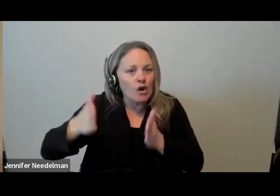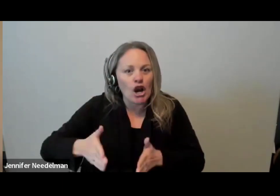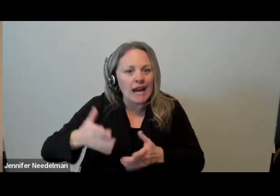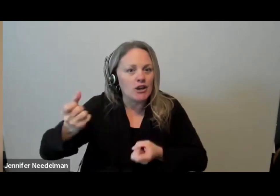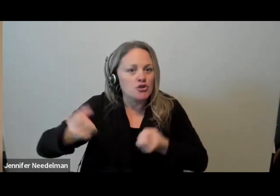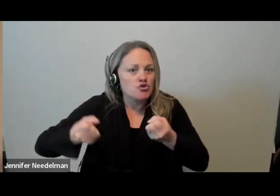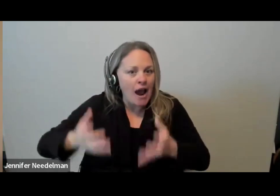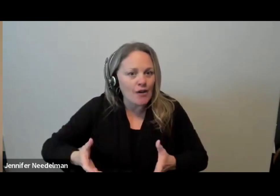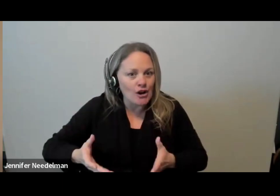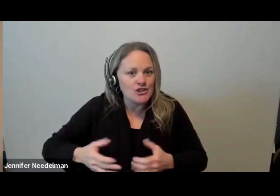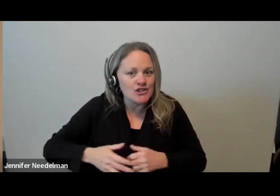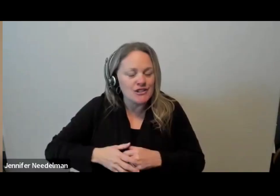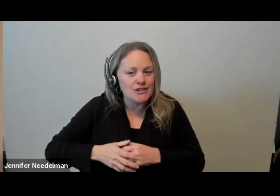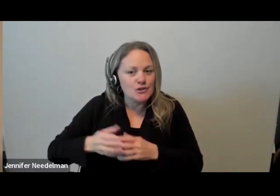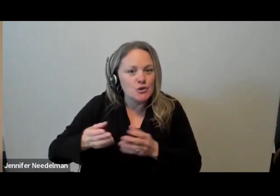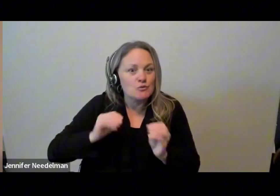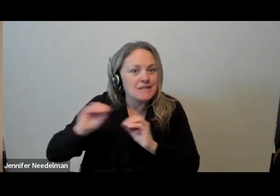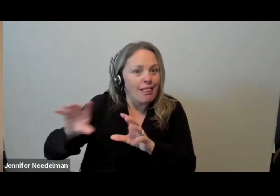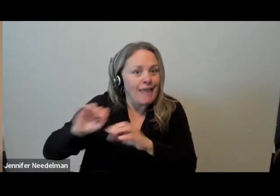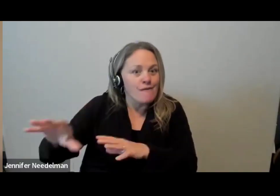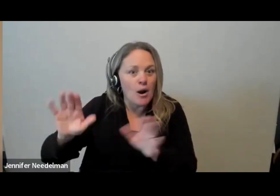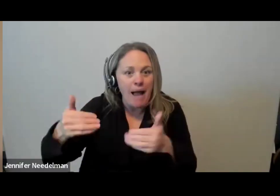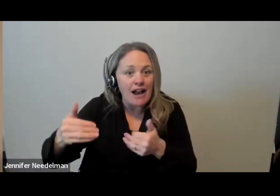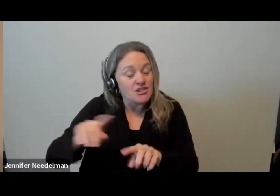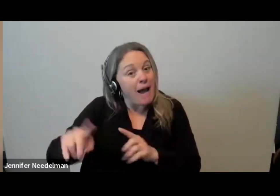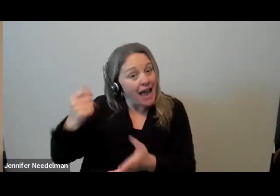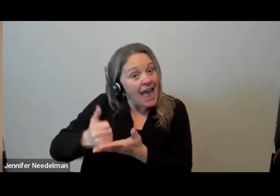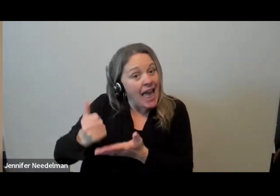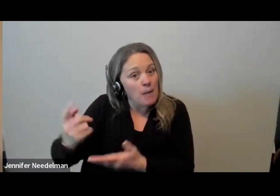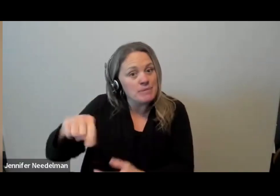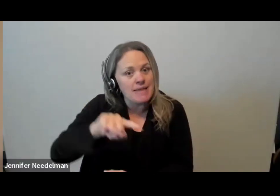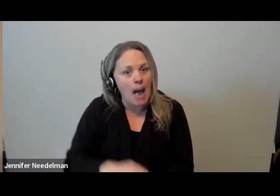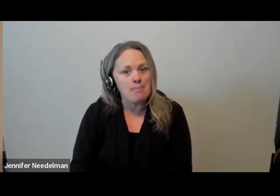where we're at is sort of at the spark point